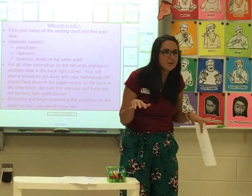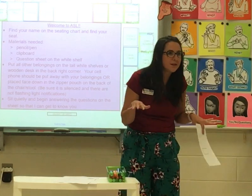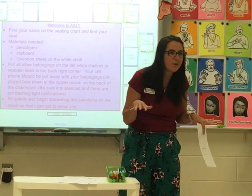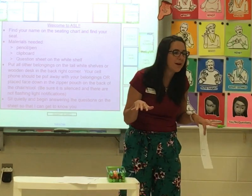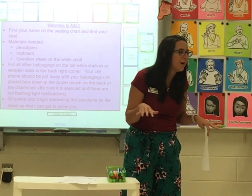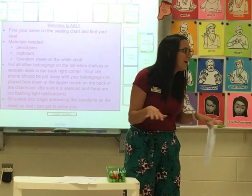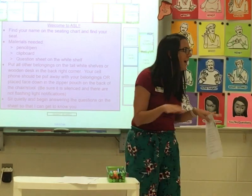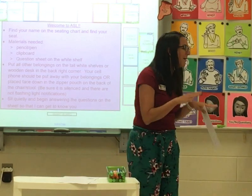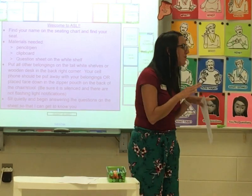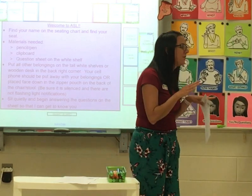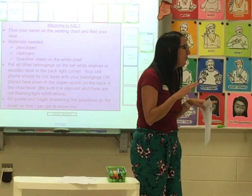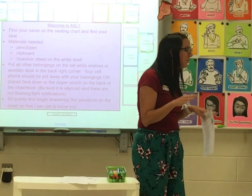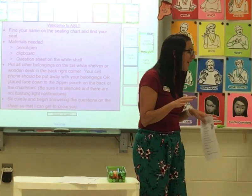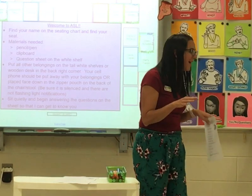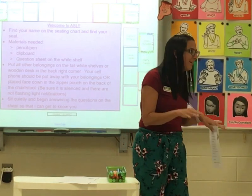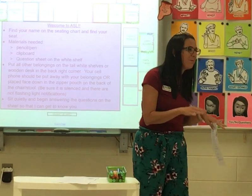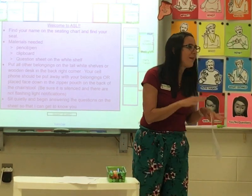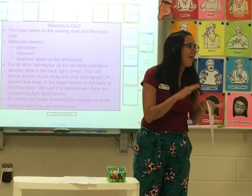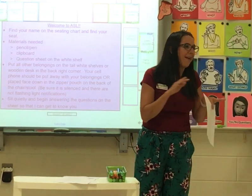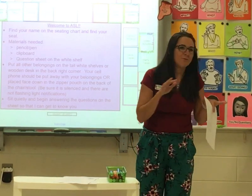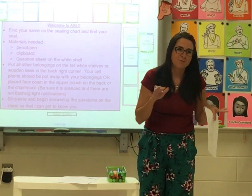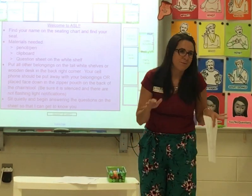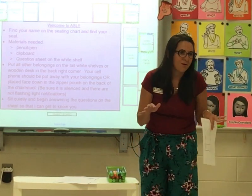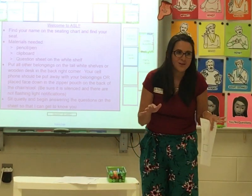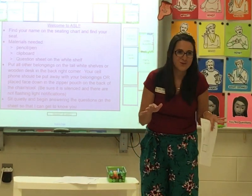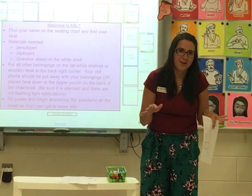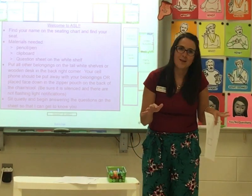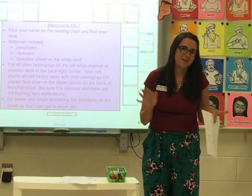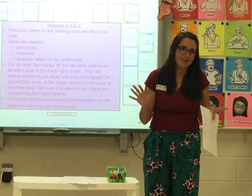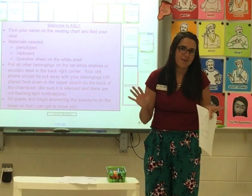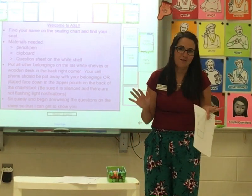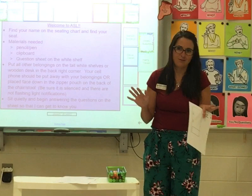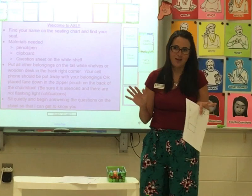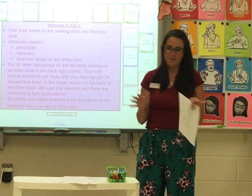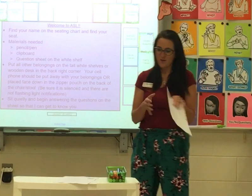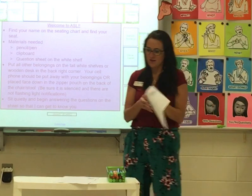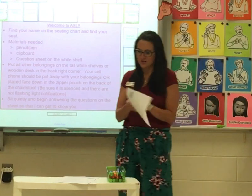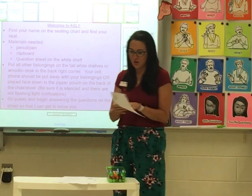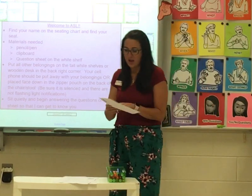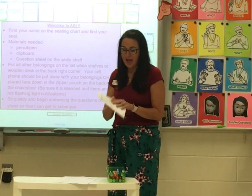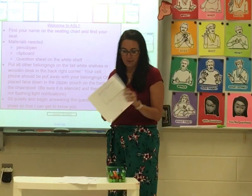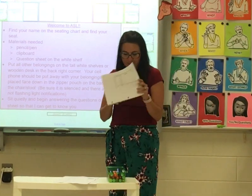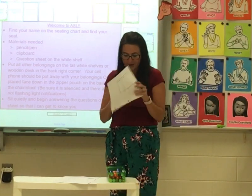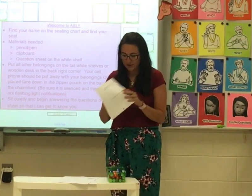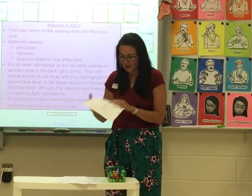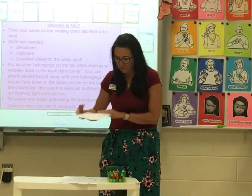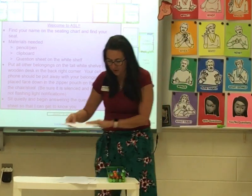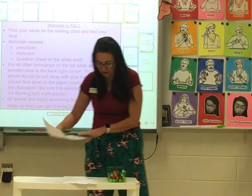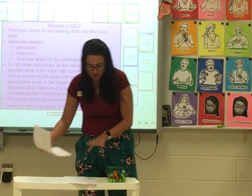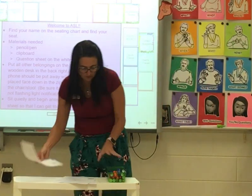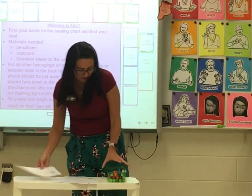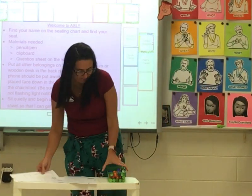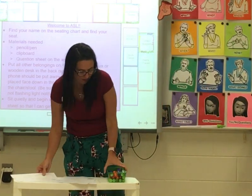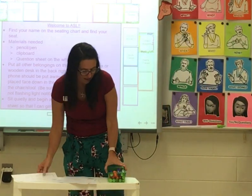anywhere I'm just gonna look at them and memorize your names... okay so I'm gonna bring the markers around for you